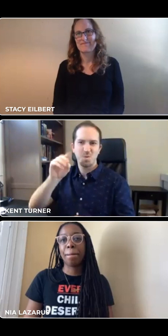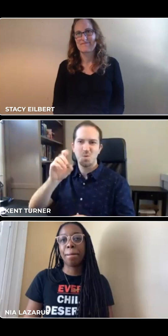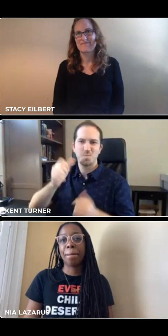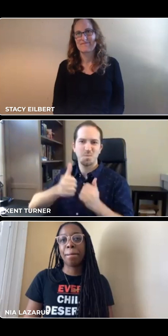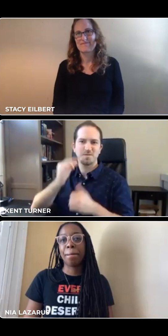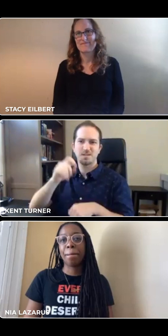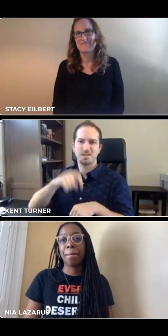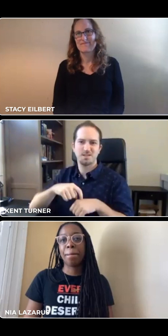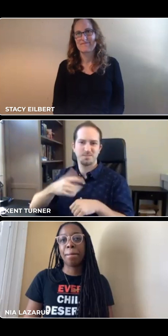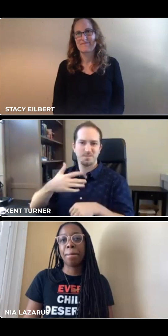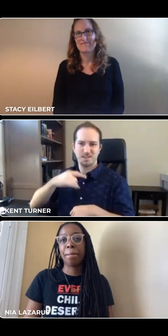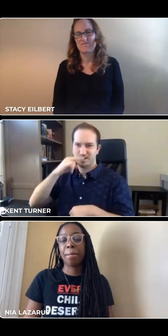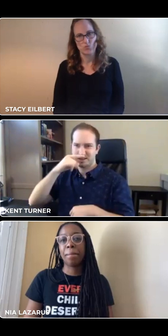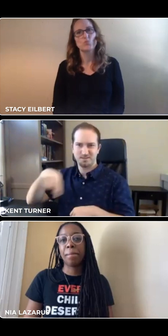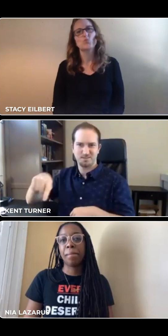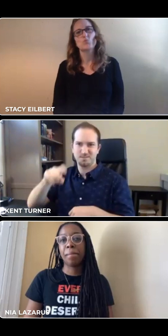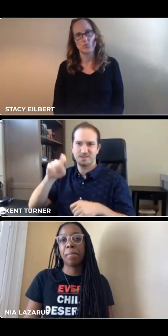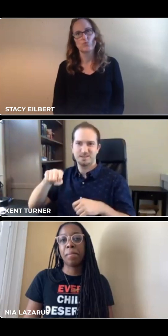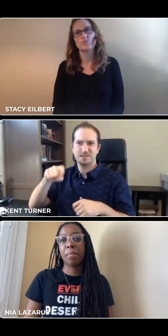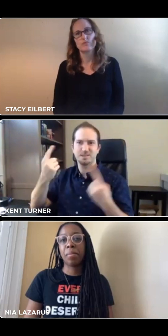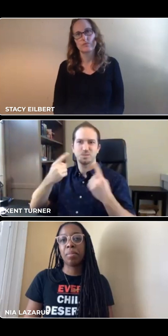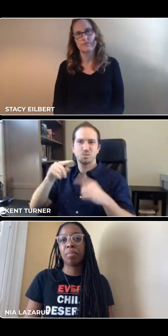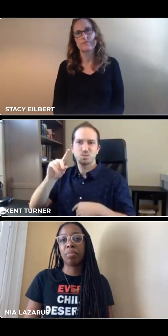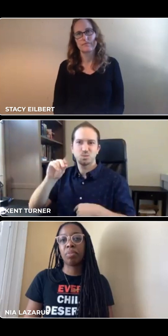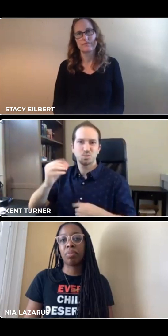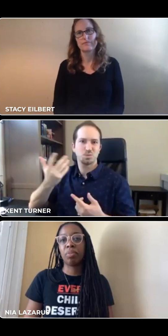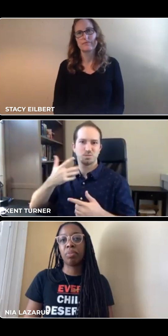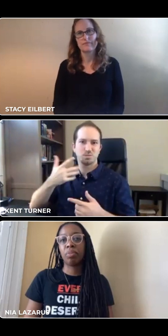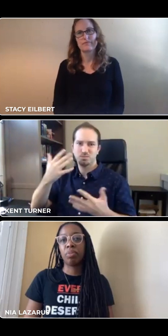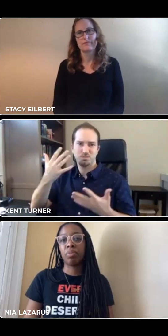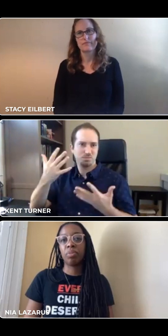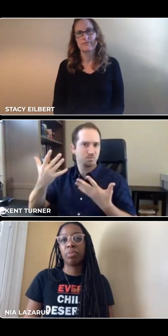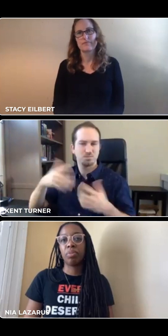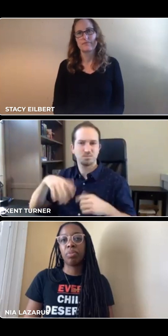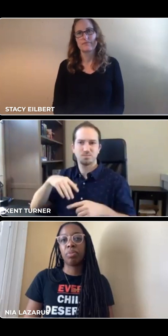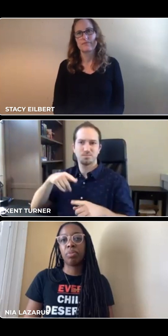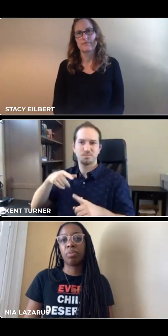world at the current moment, I feel like I'm in parent mode most of the time. The kids